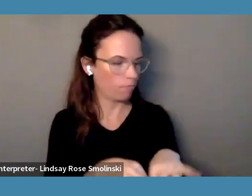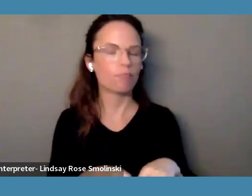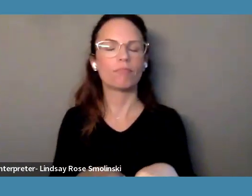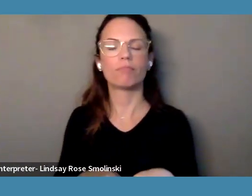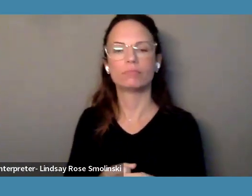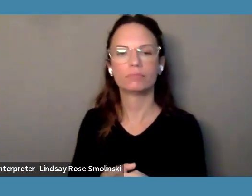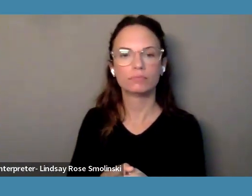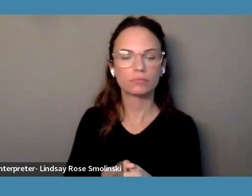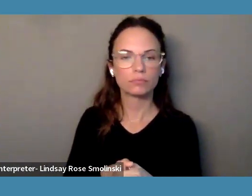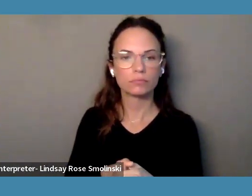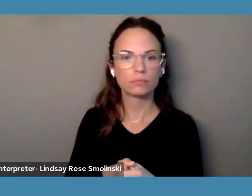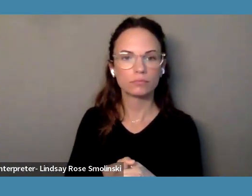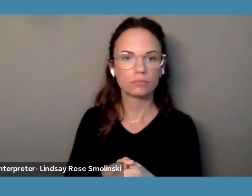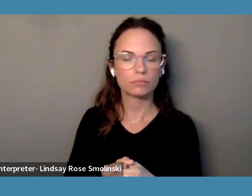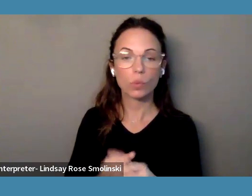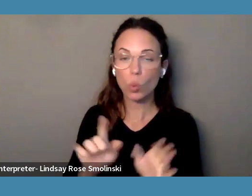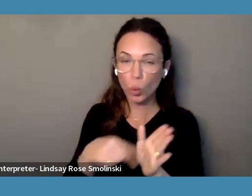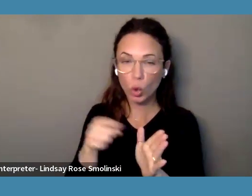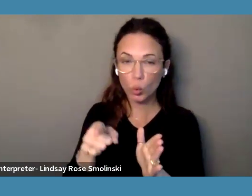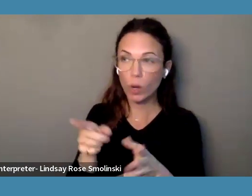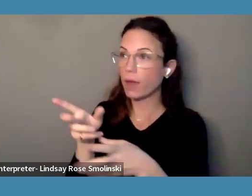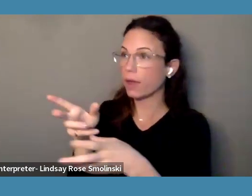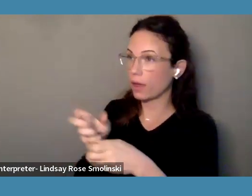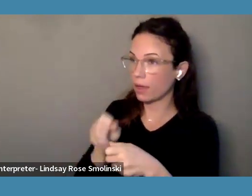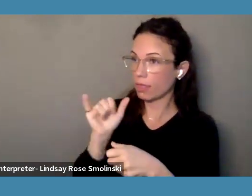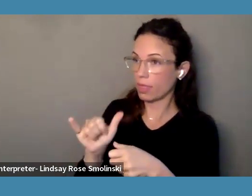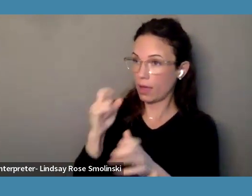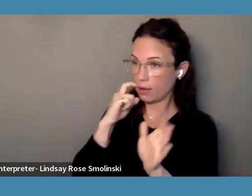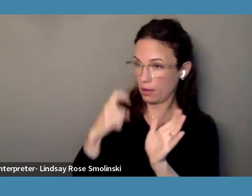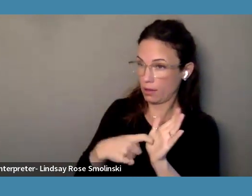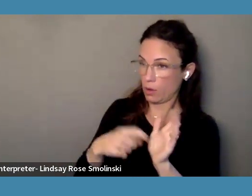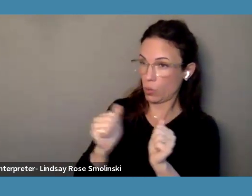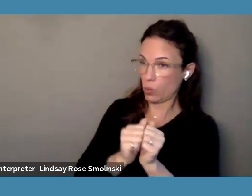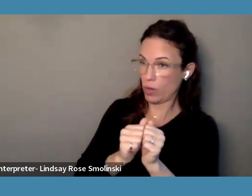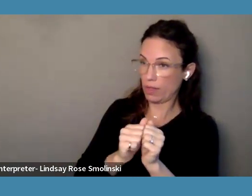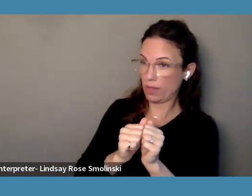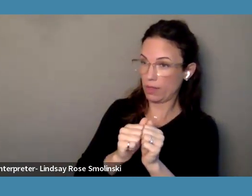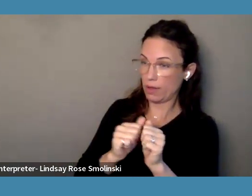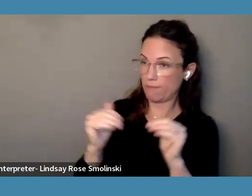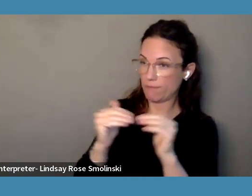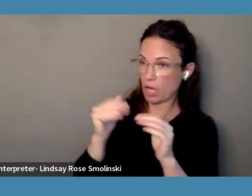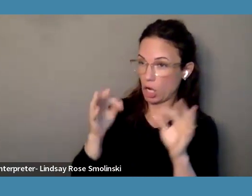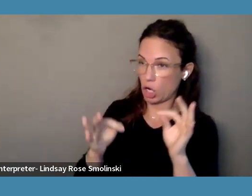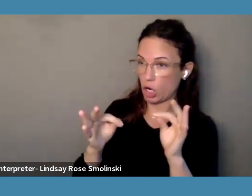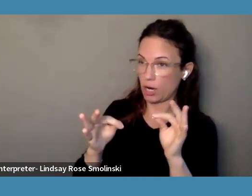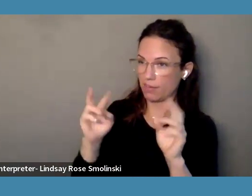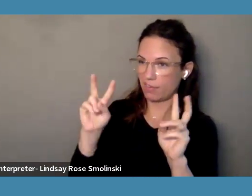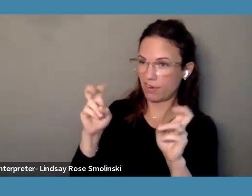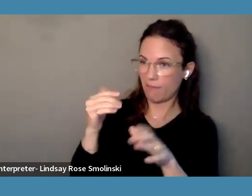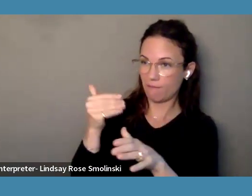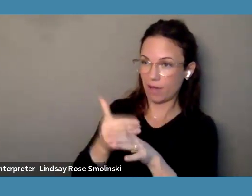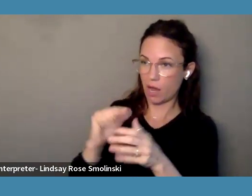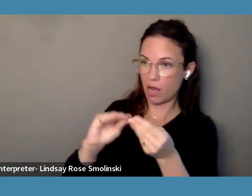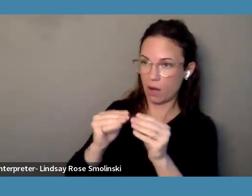And once you receive the acknowledgement with the fair hearing file number, after that you will receive a scheduling